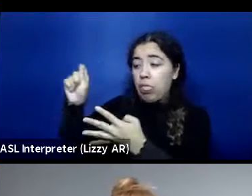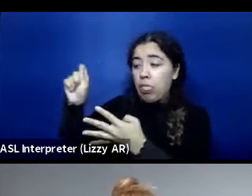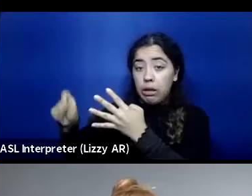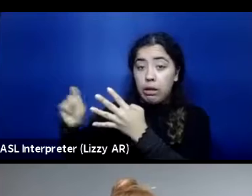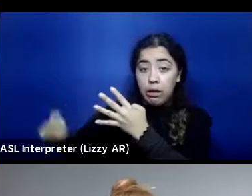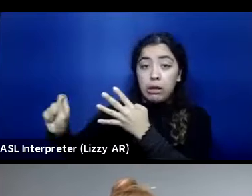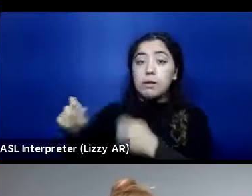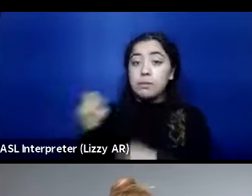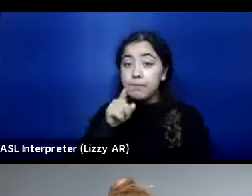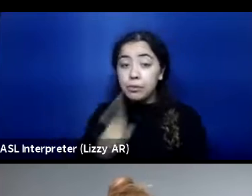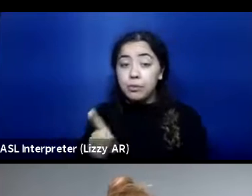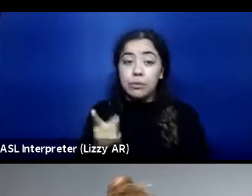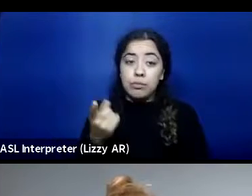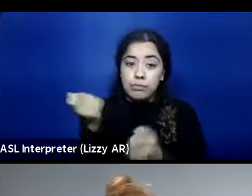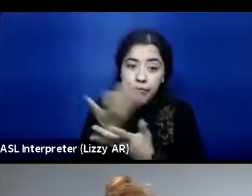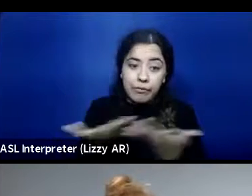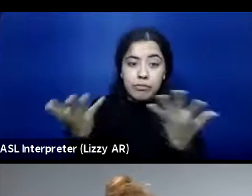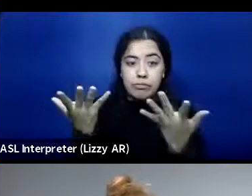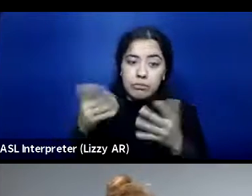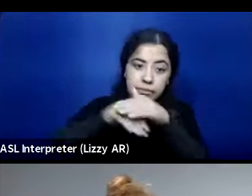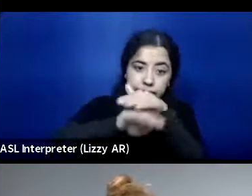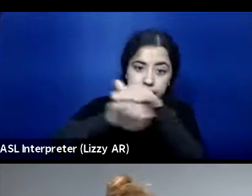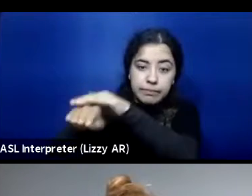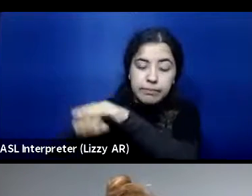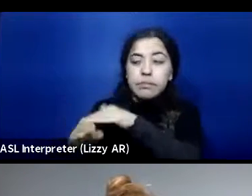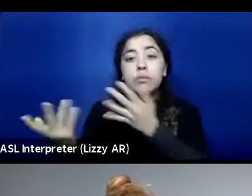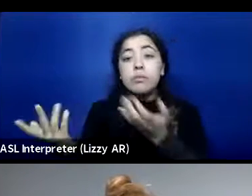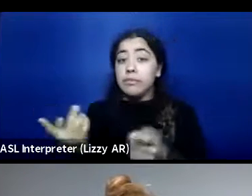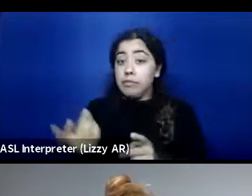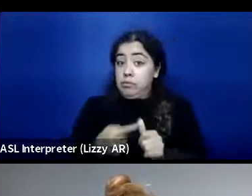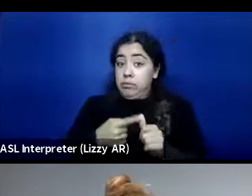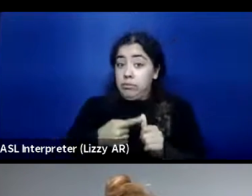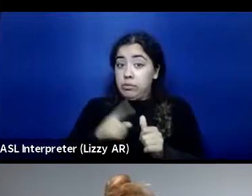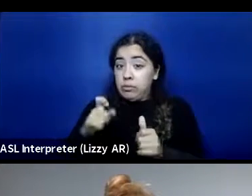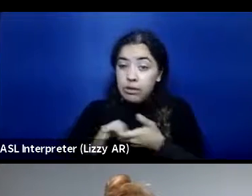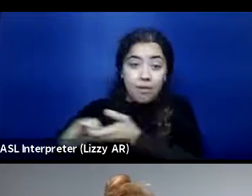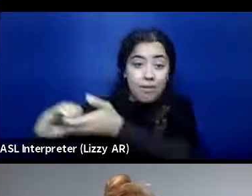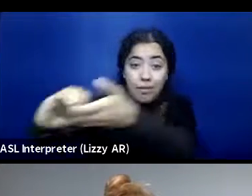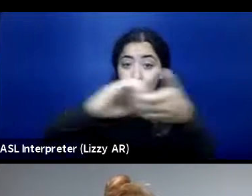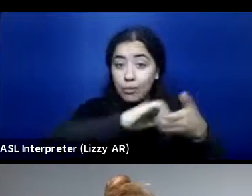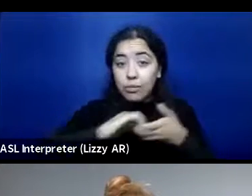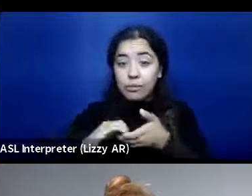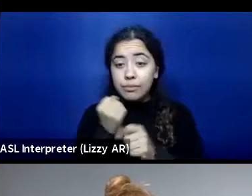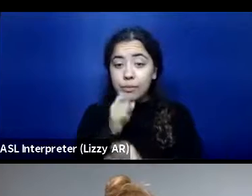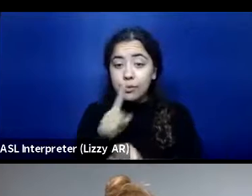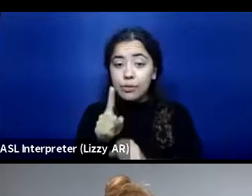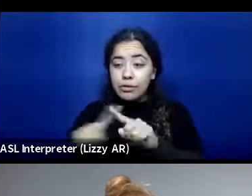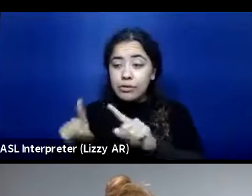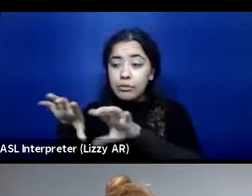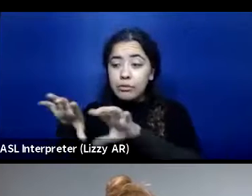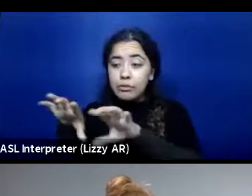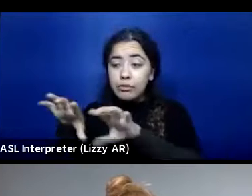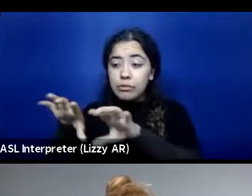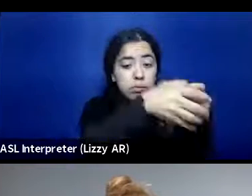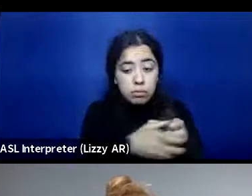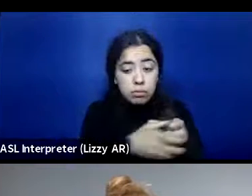We need a lot of collaboration in order to bring the various parties together to achieve a result.